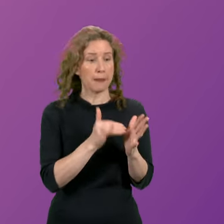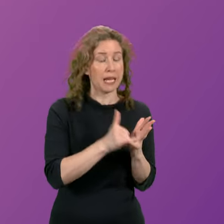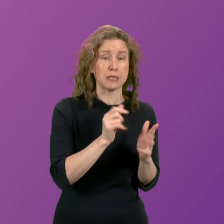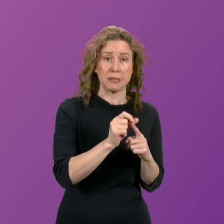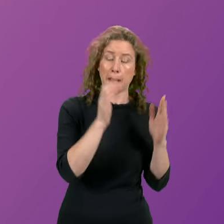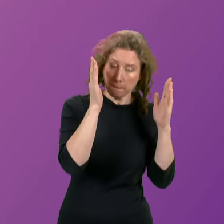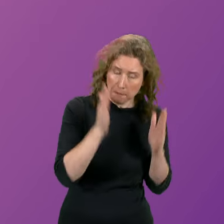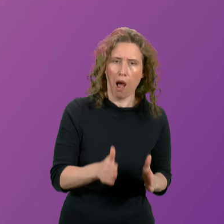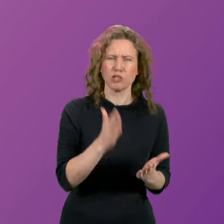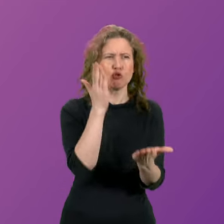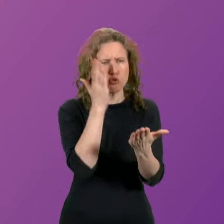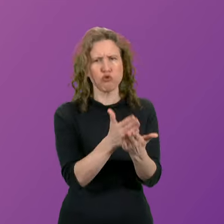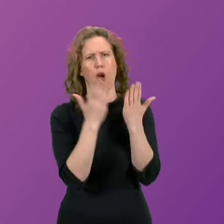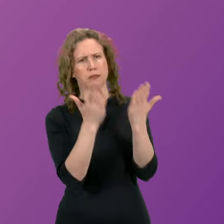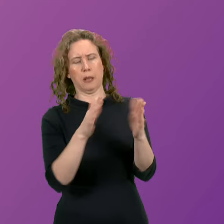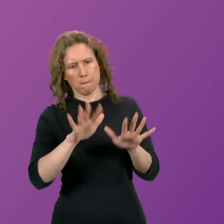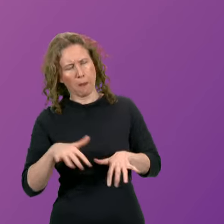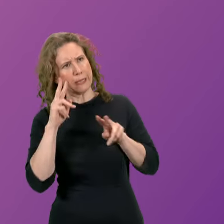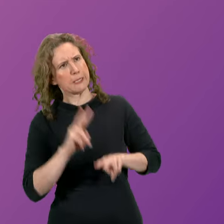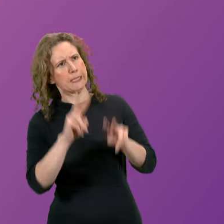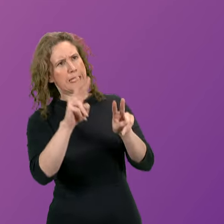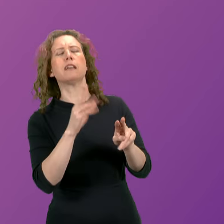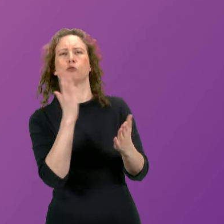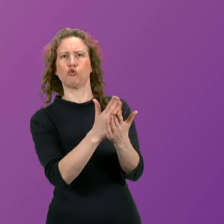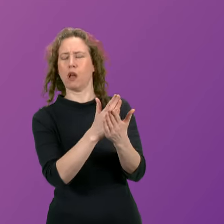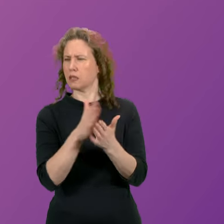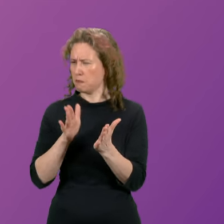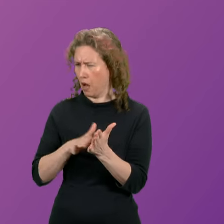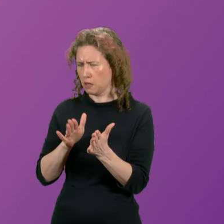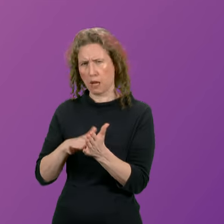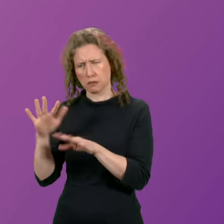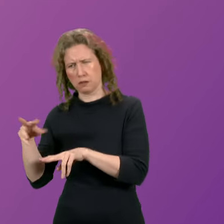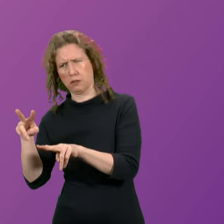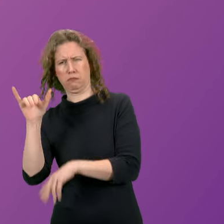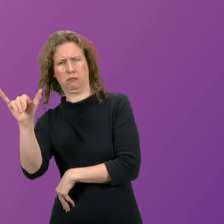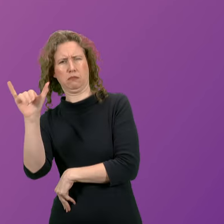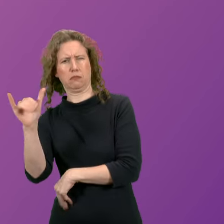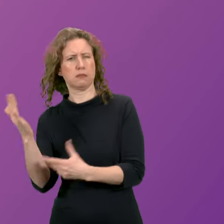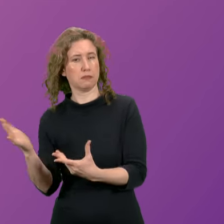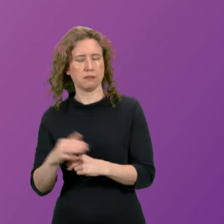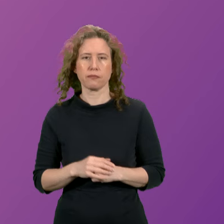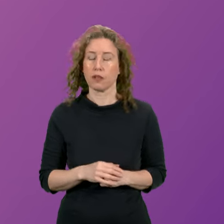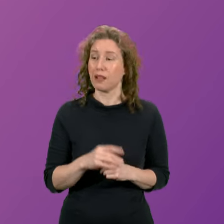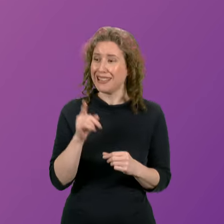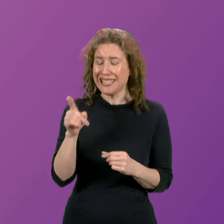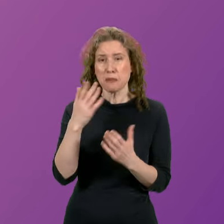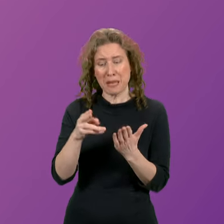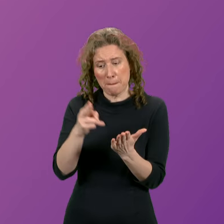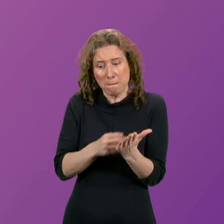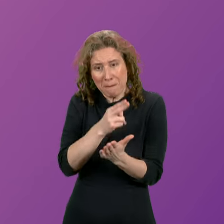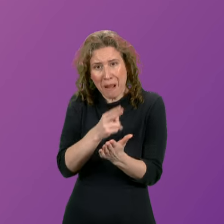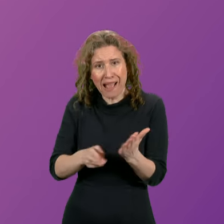must be trusted by the public—Michael Matheson is not. He is to be banned from this Parliament for